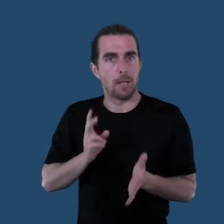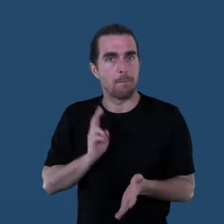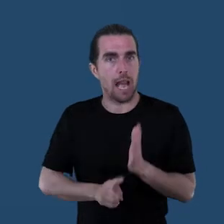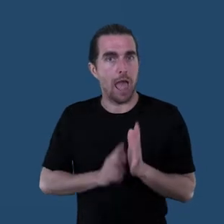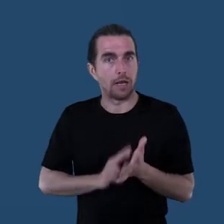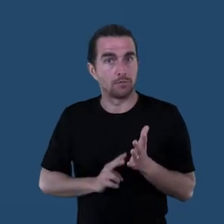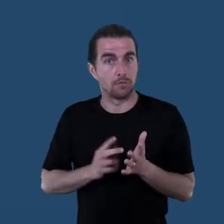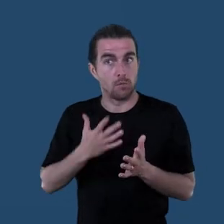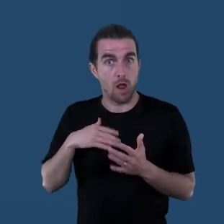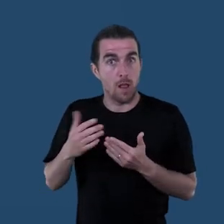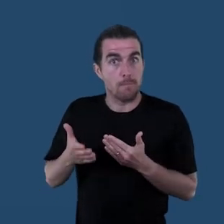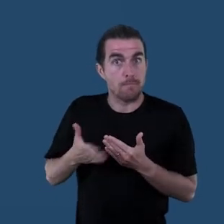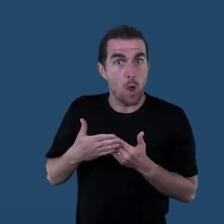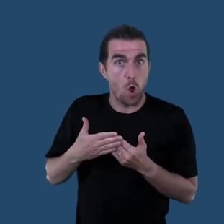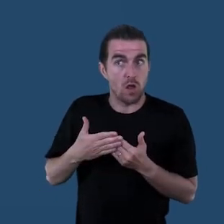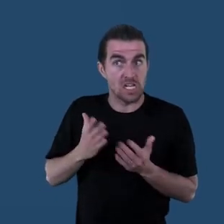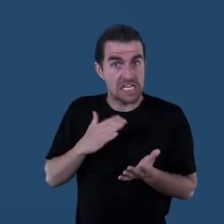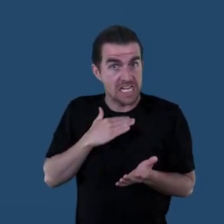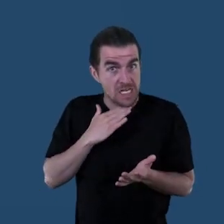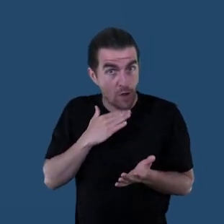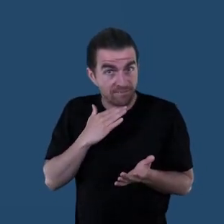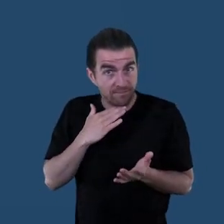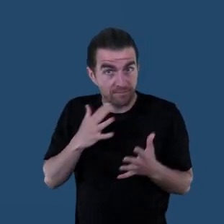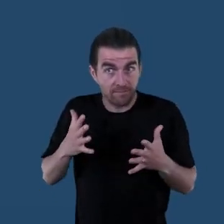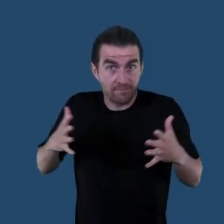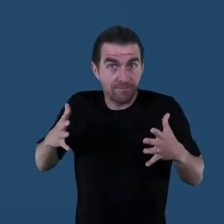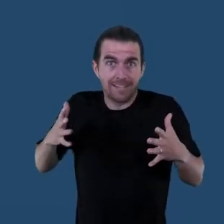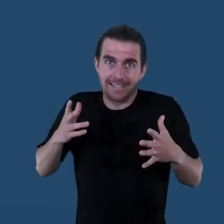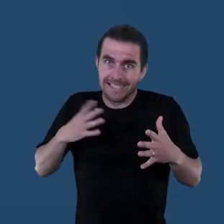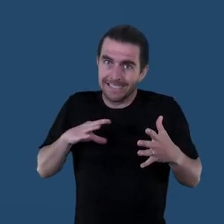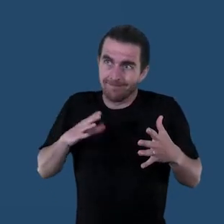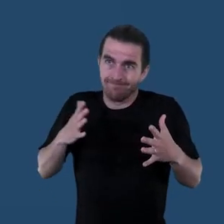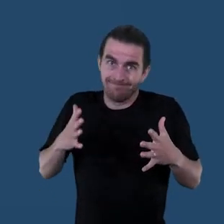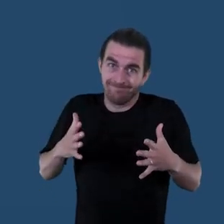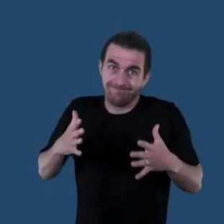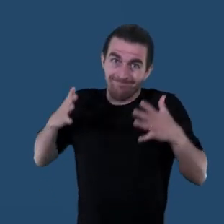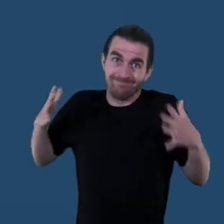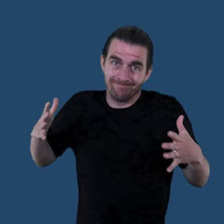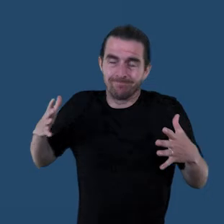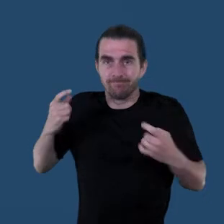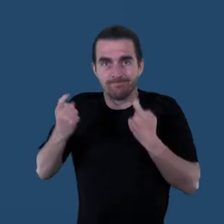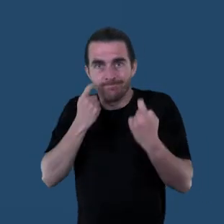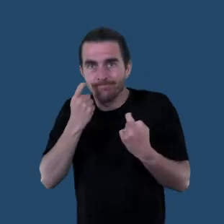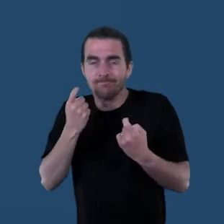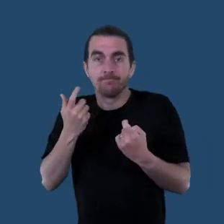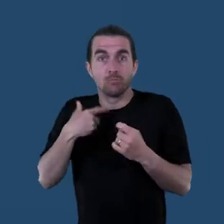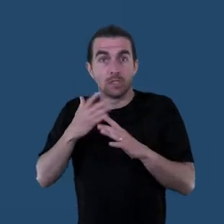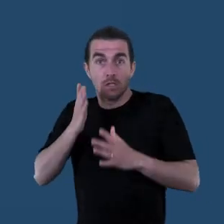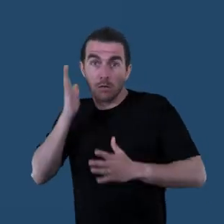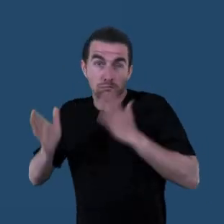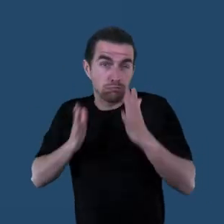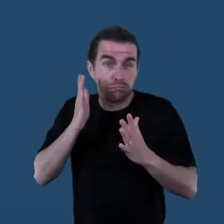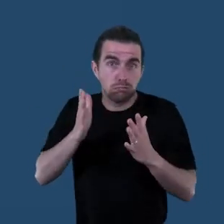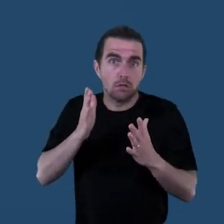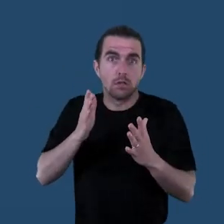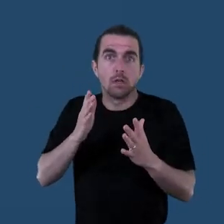If we have more collections, do we have enough space for them? So we have to think about that very carefully when we're we going to do any field collecting